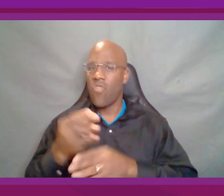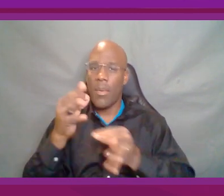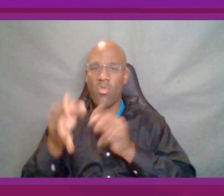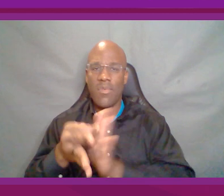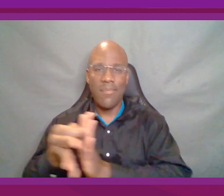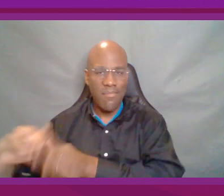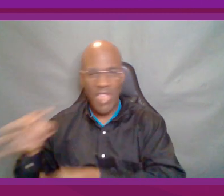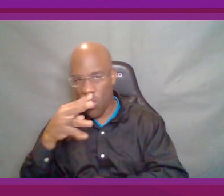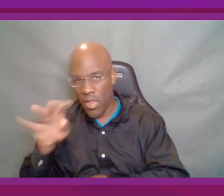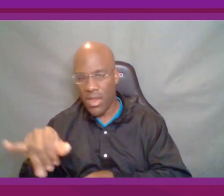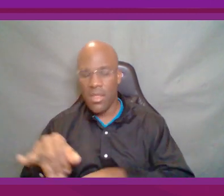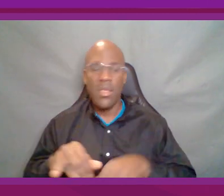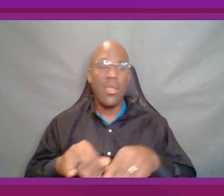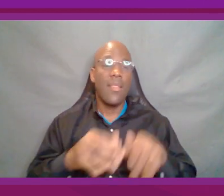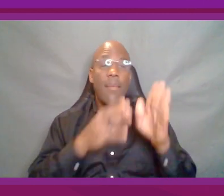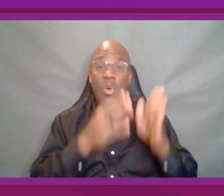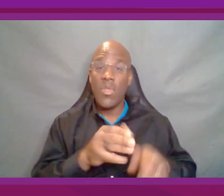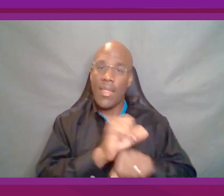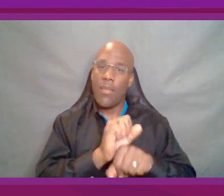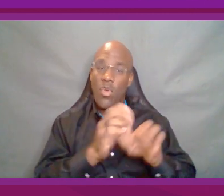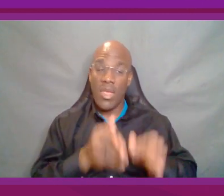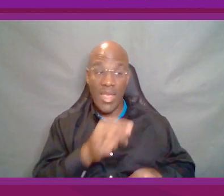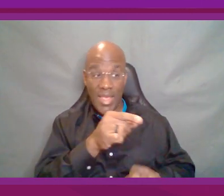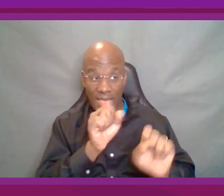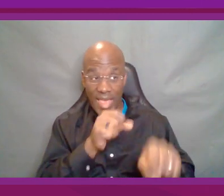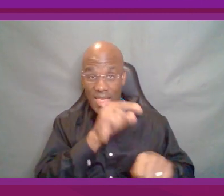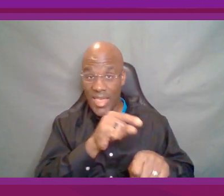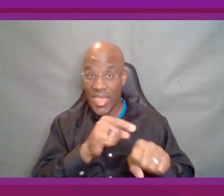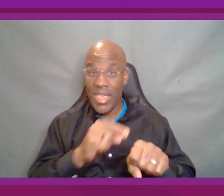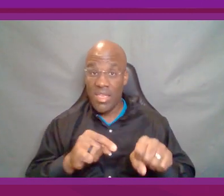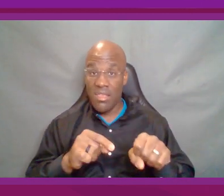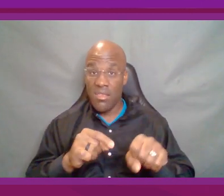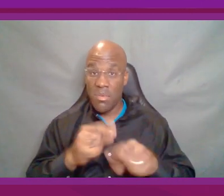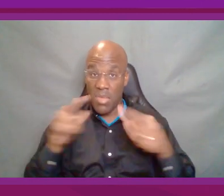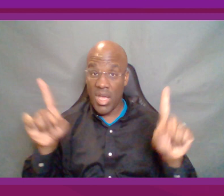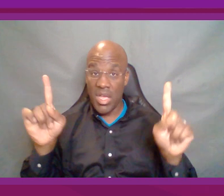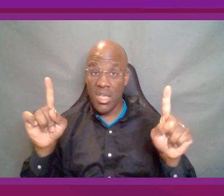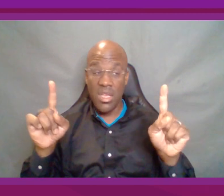offer that, and does a person need assistance to offer it. Fine, get the right person, you know,